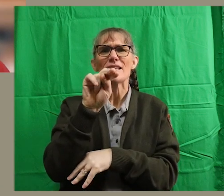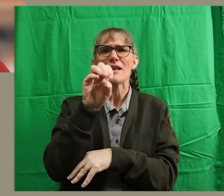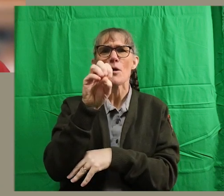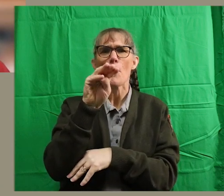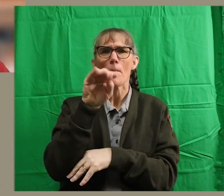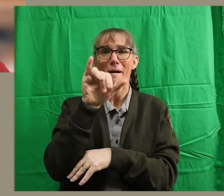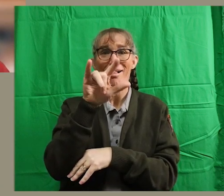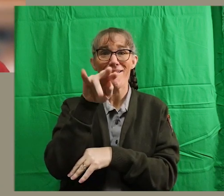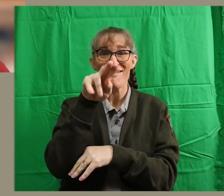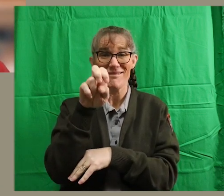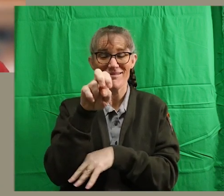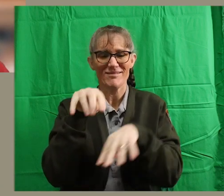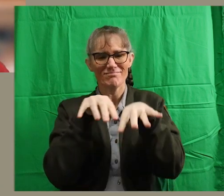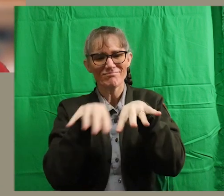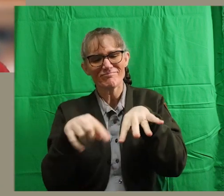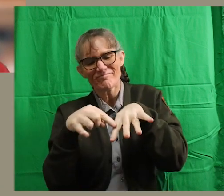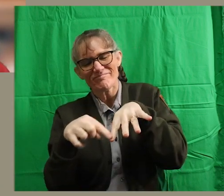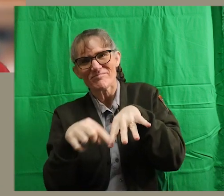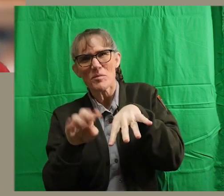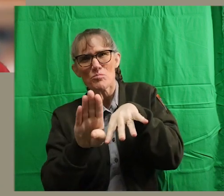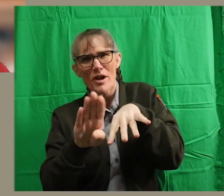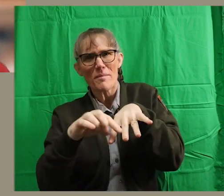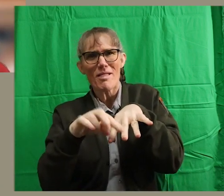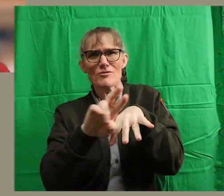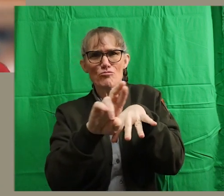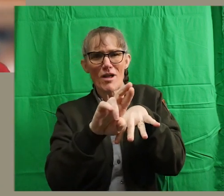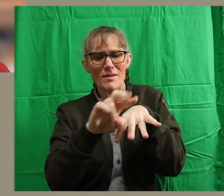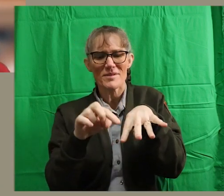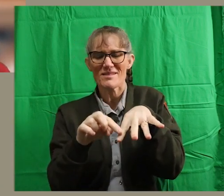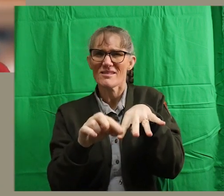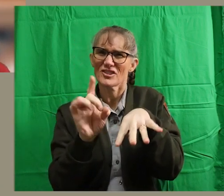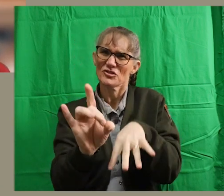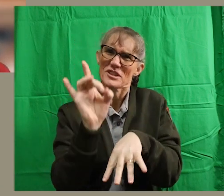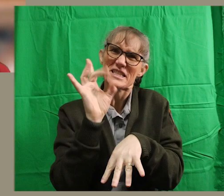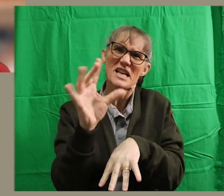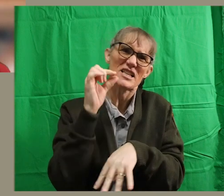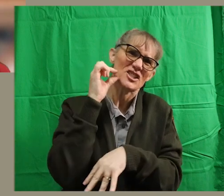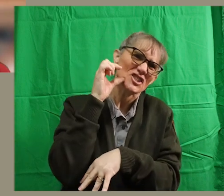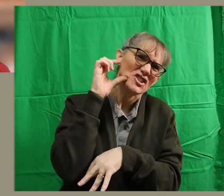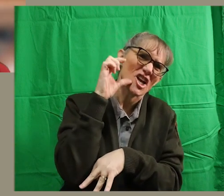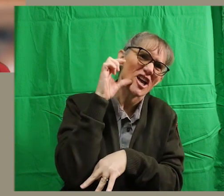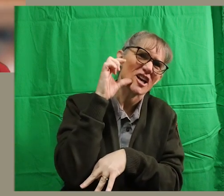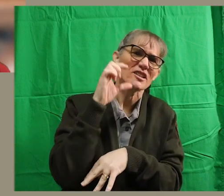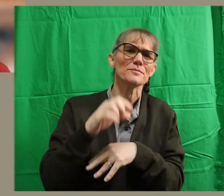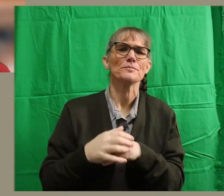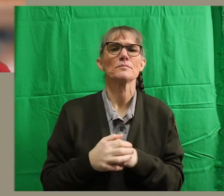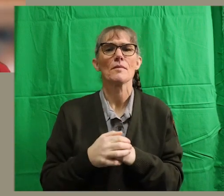too genre within the Stenomylines, and they just have ridiculously high-crowned teeth. You might